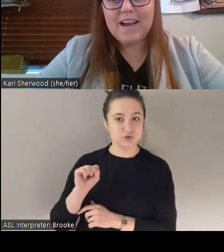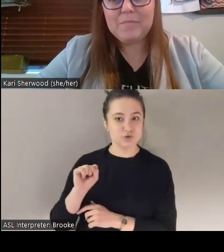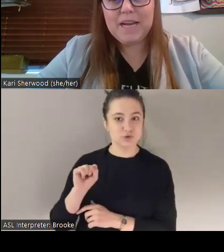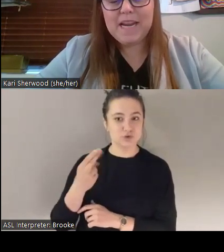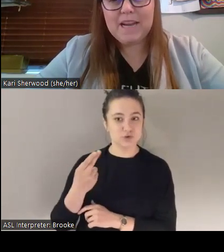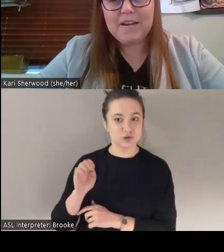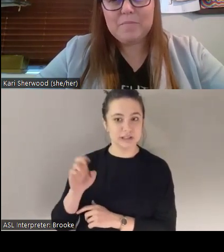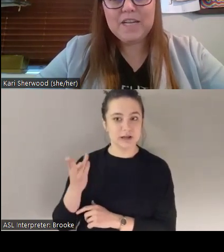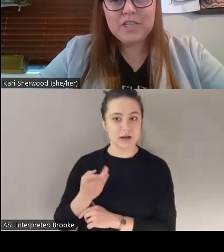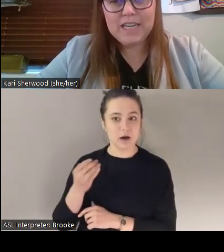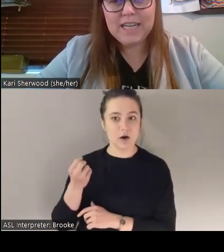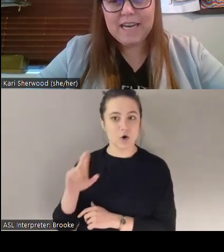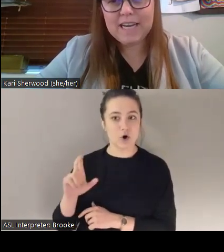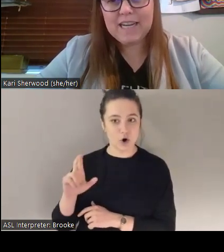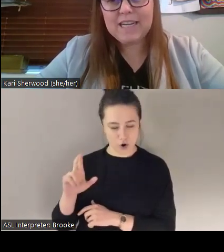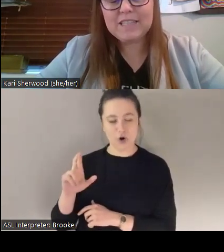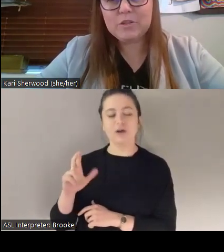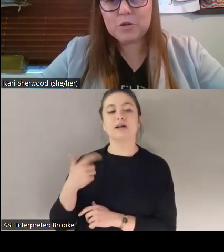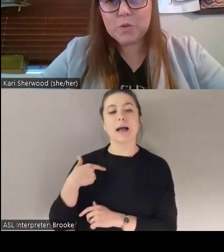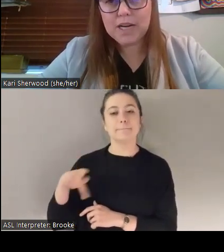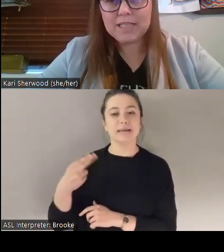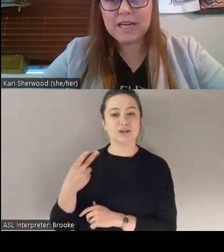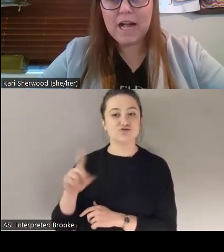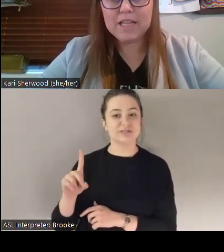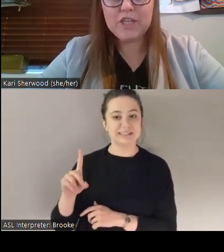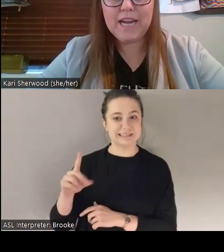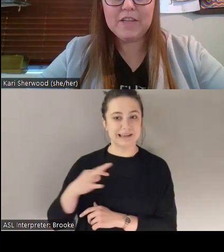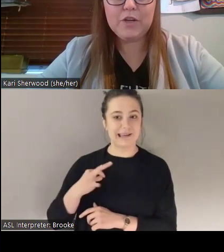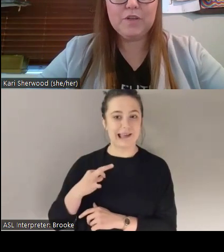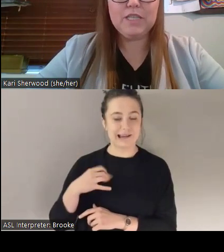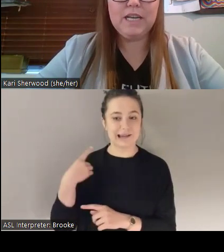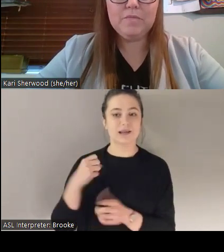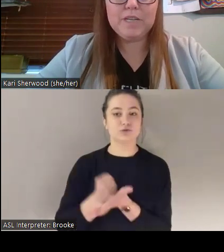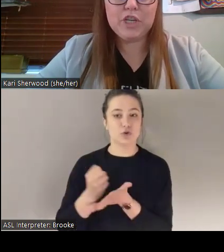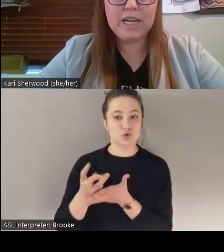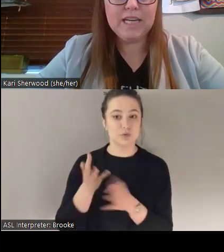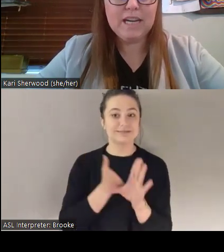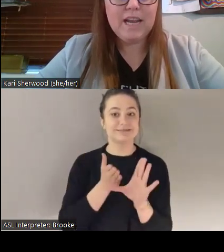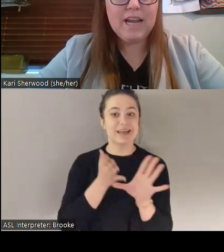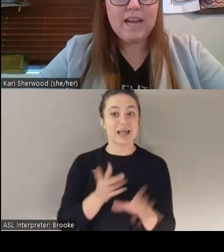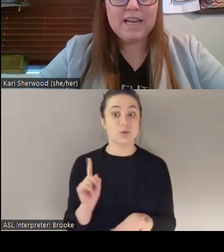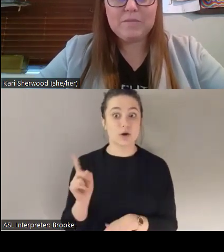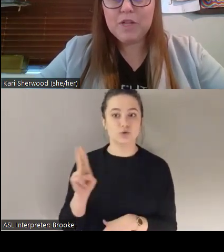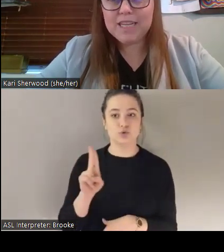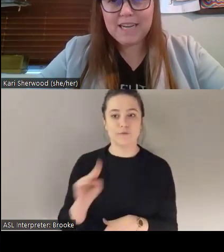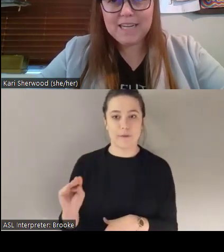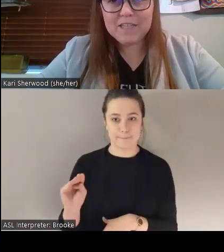I'm a Ph.D. candidate in social work and psychology at the University of Michigan and I'm really excited